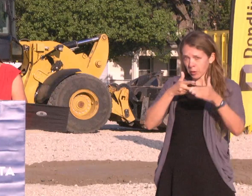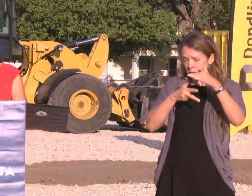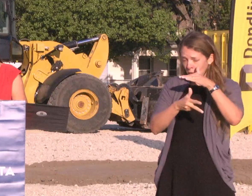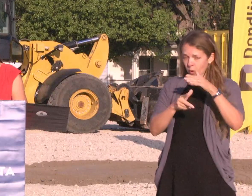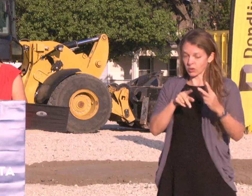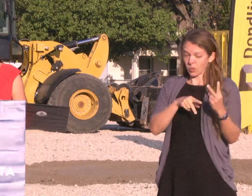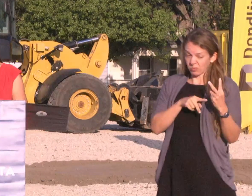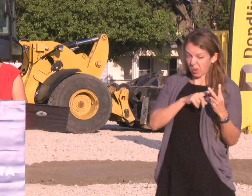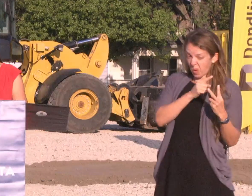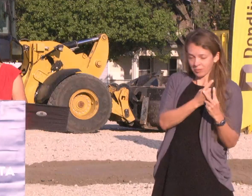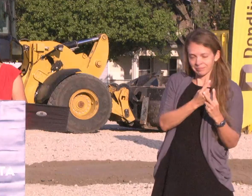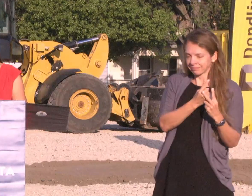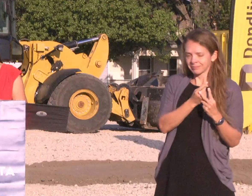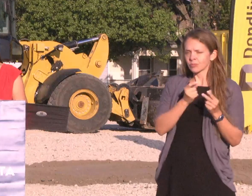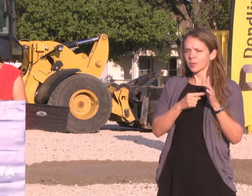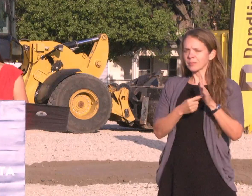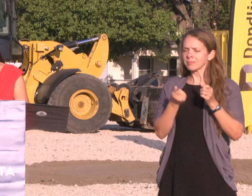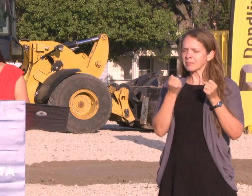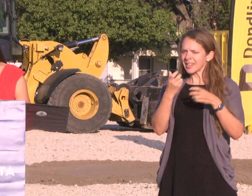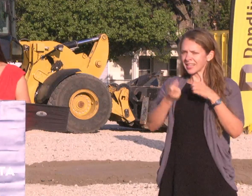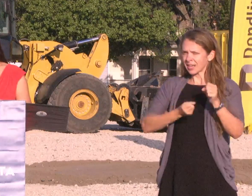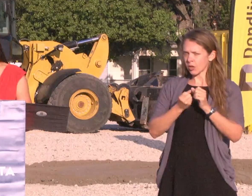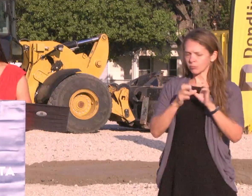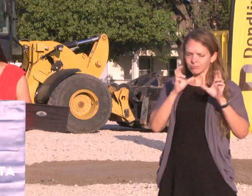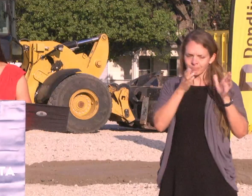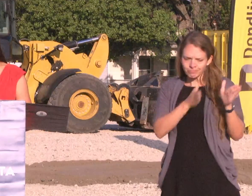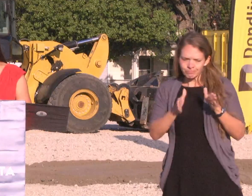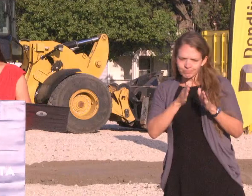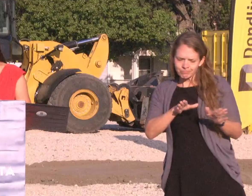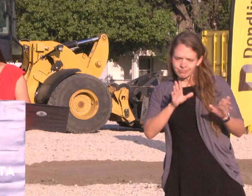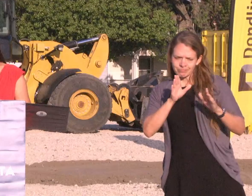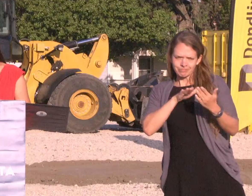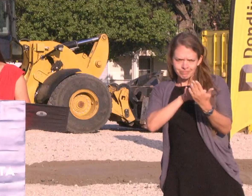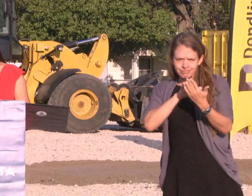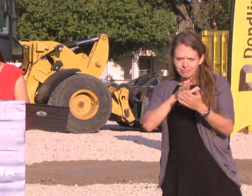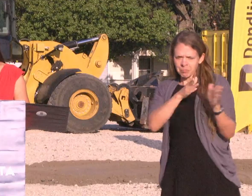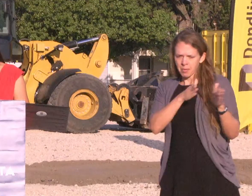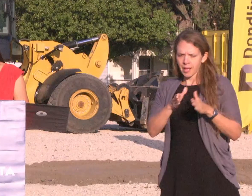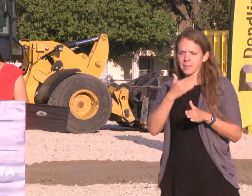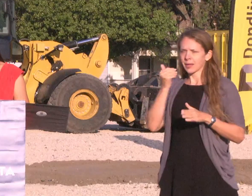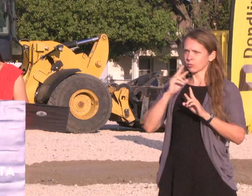it represents years of Strategic investment and planning to better respond to the growth of our